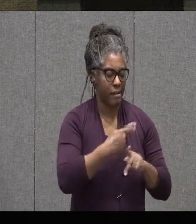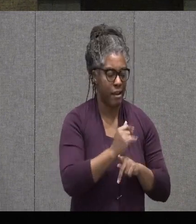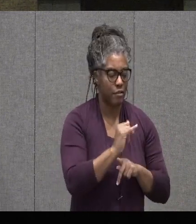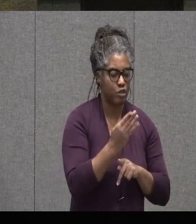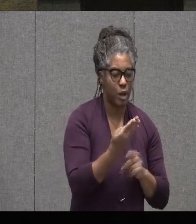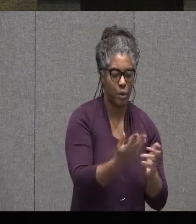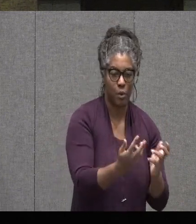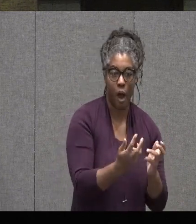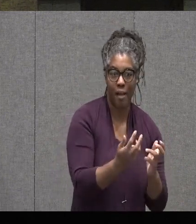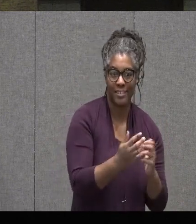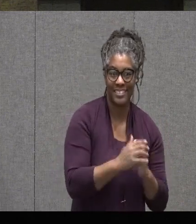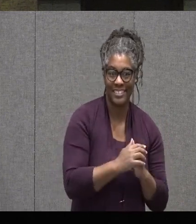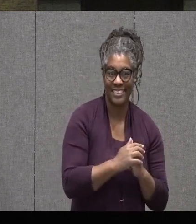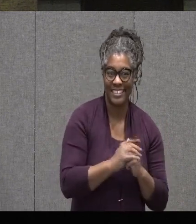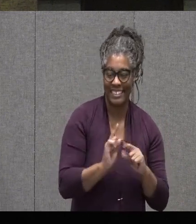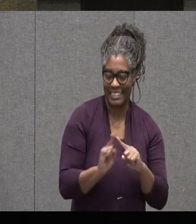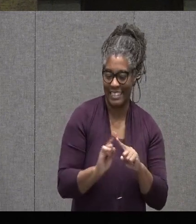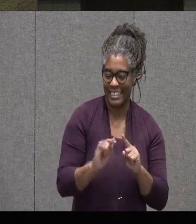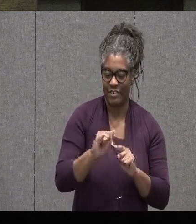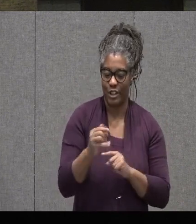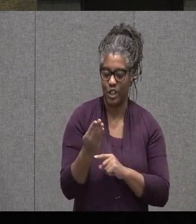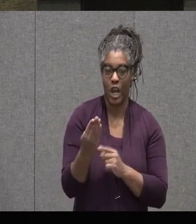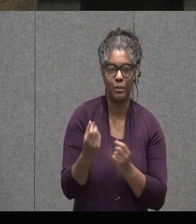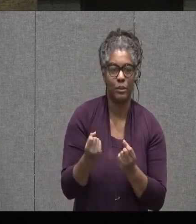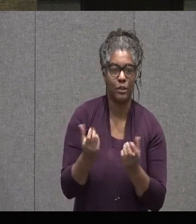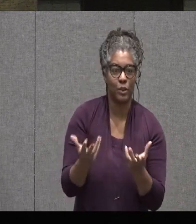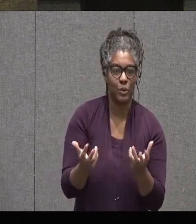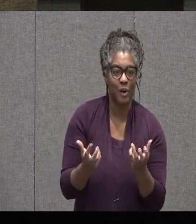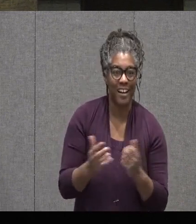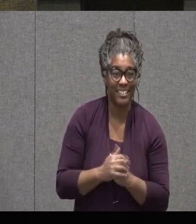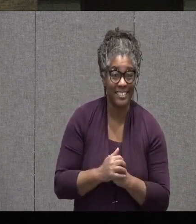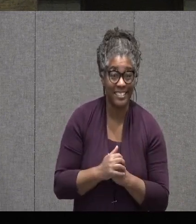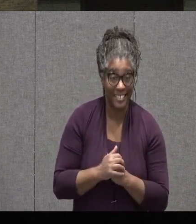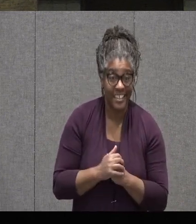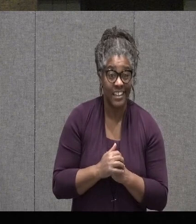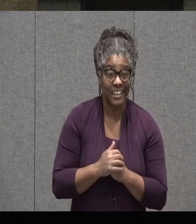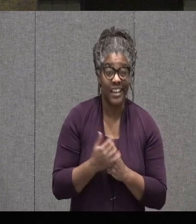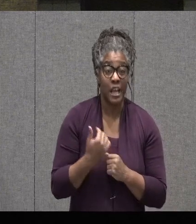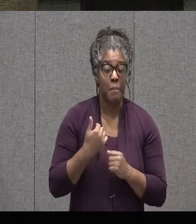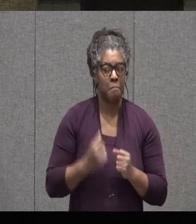Most of us grownups have had different jobs as we've gotten older.